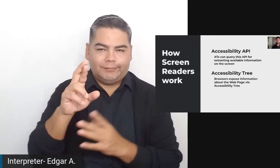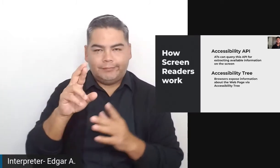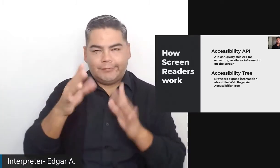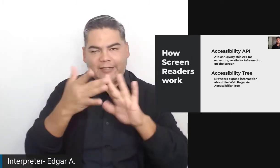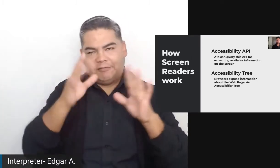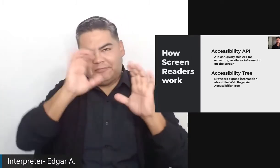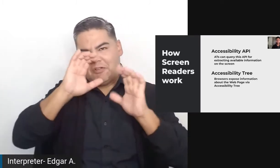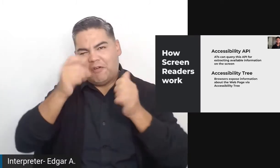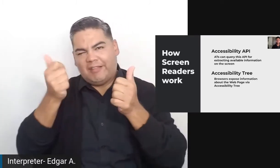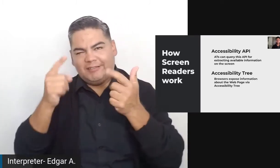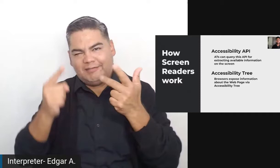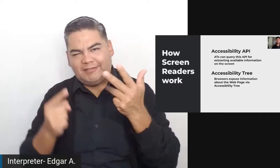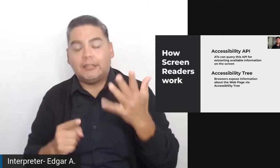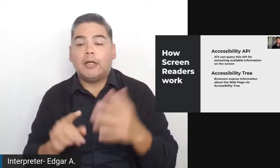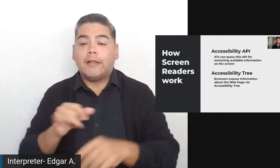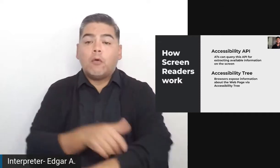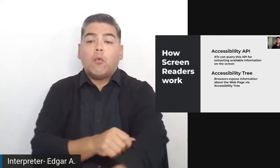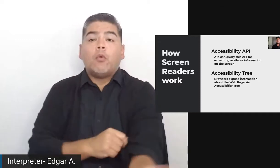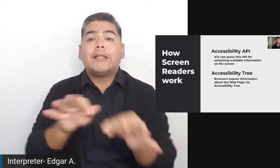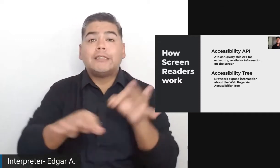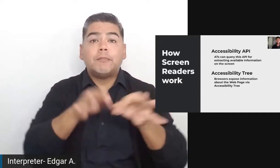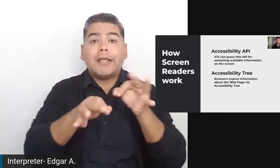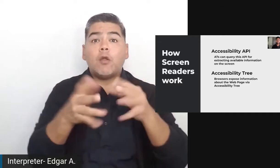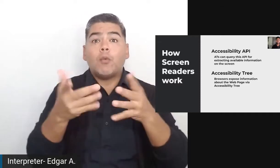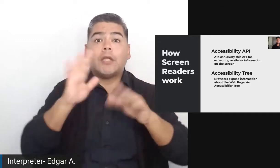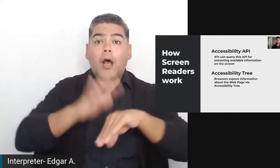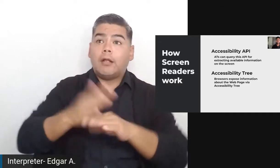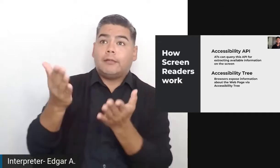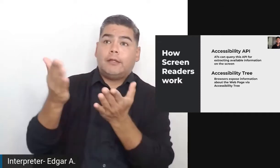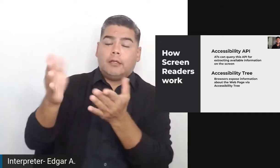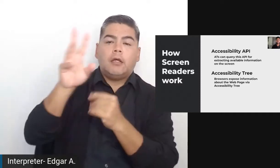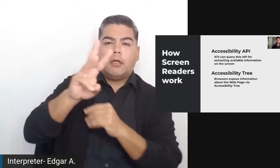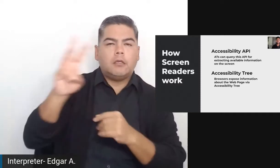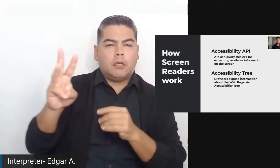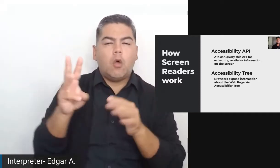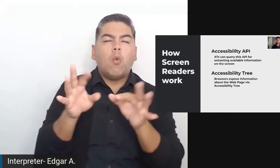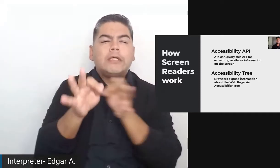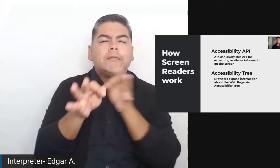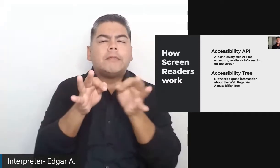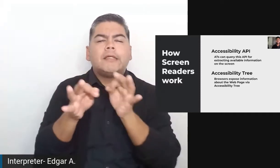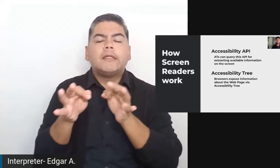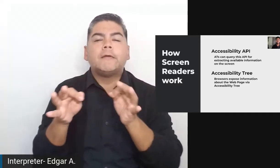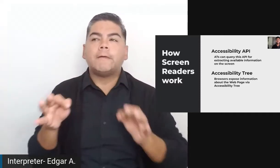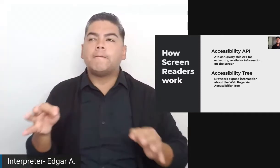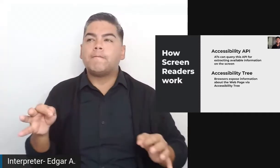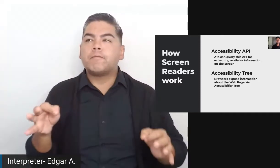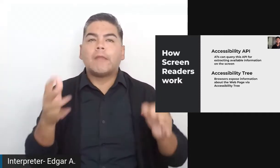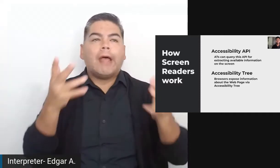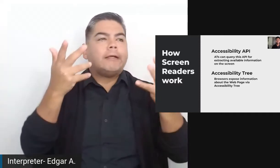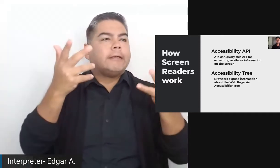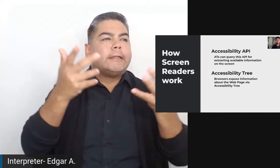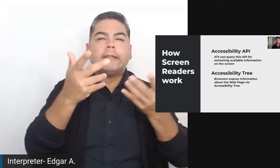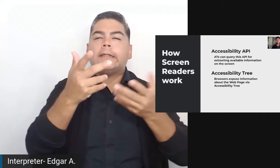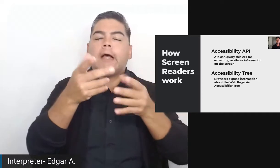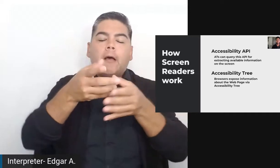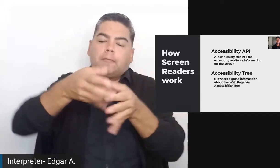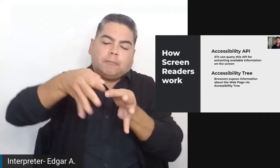on your webpage, and it also contains some structural information and some meaningful information such as if it is a button,